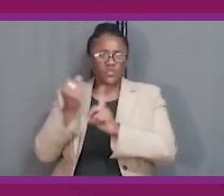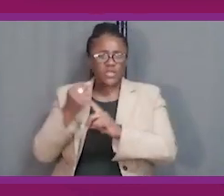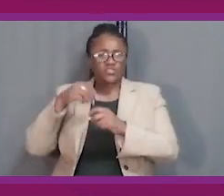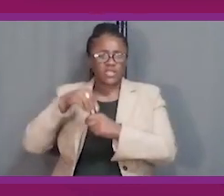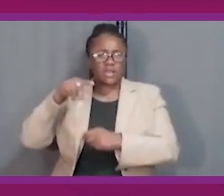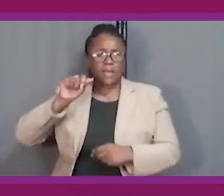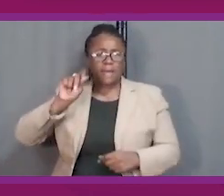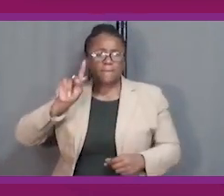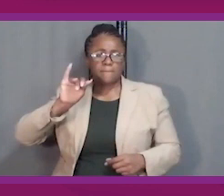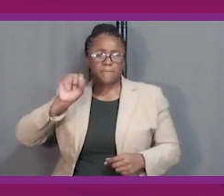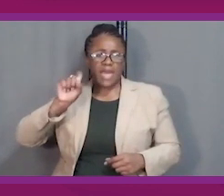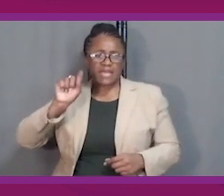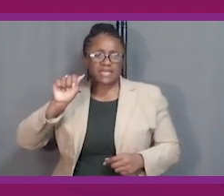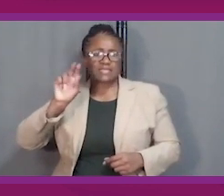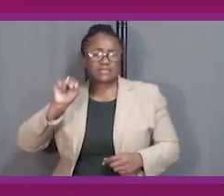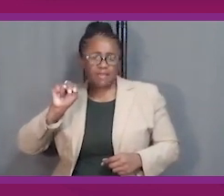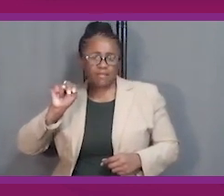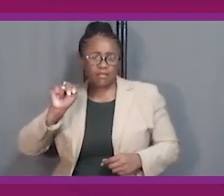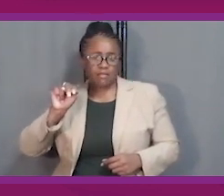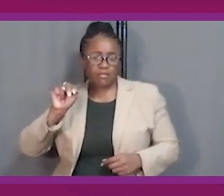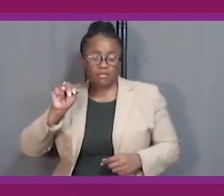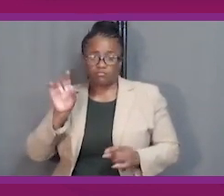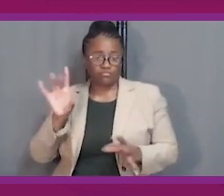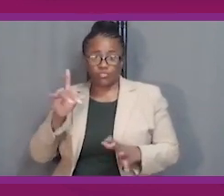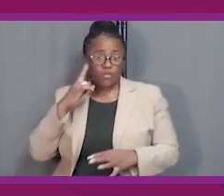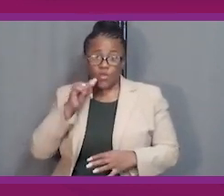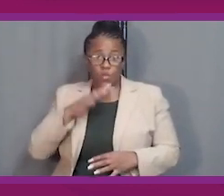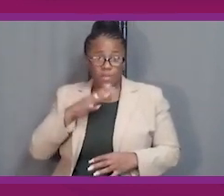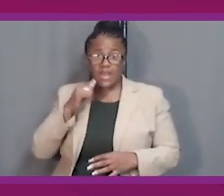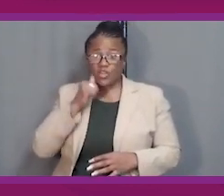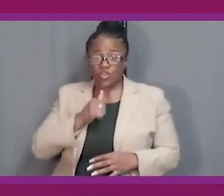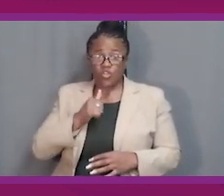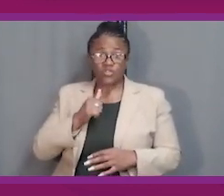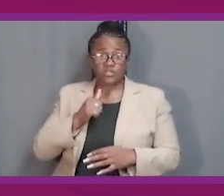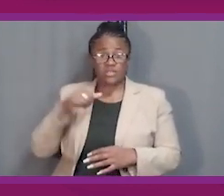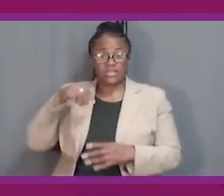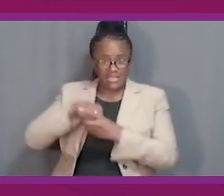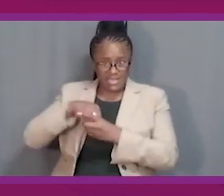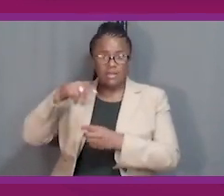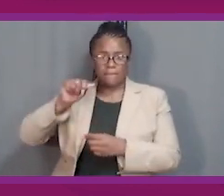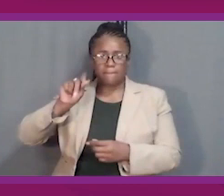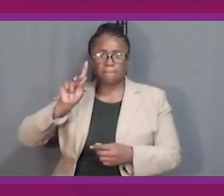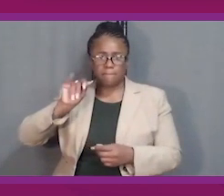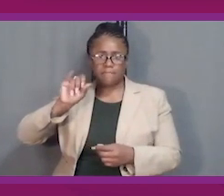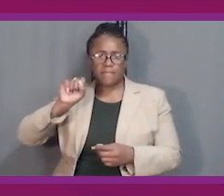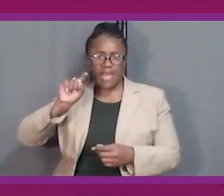in this incredibly difficult and prolonged climate-driven crisis,